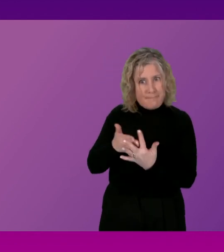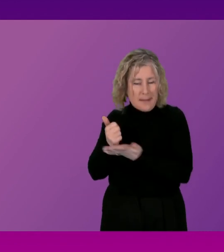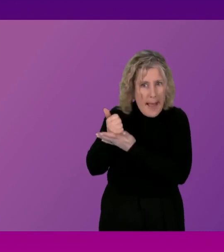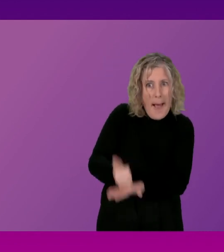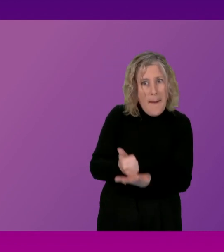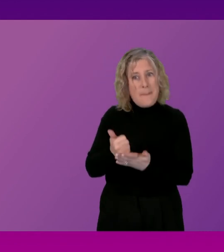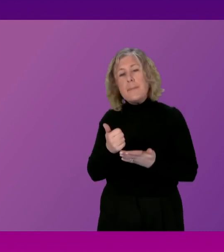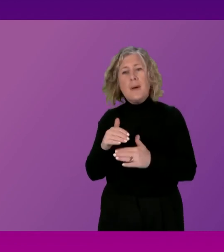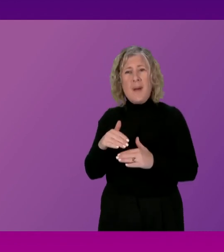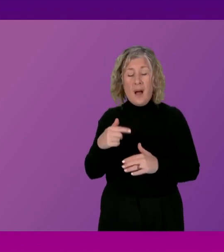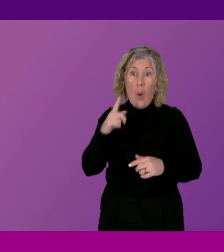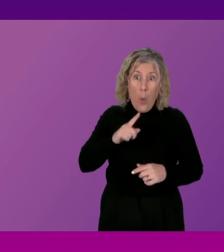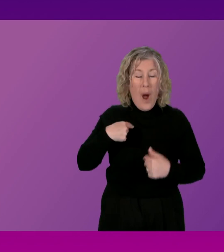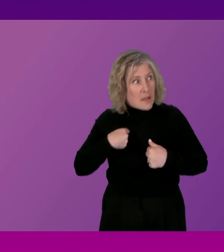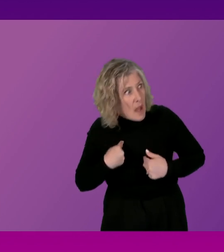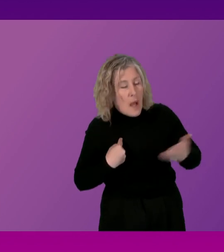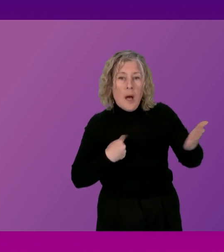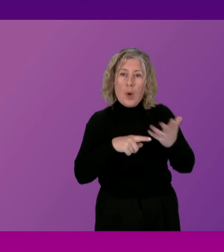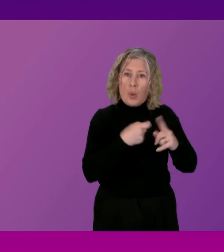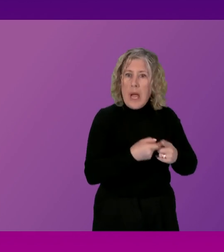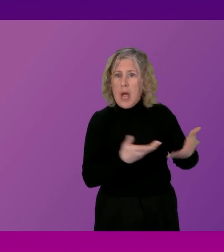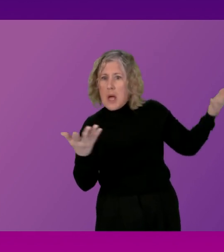We should not have to continually mitigate the worst excesses of the UK Government.